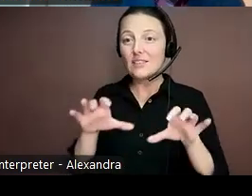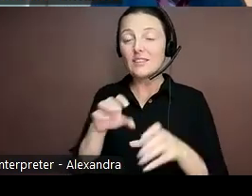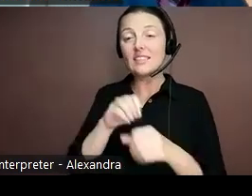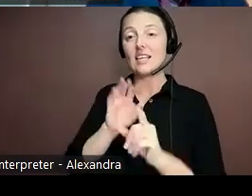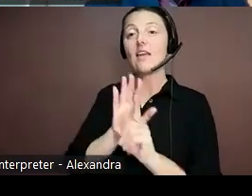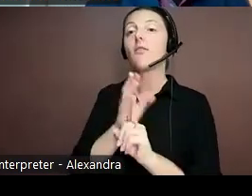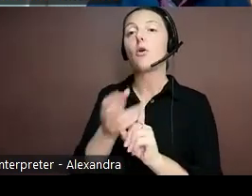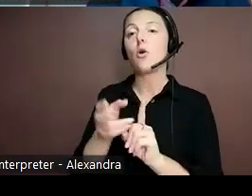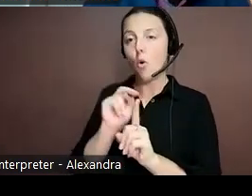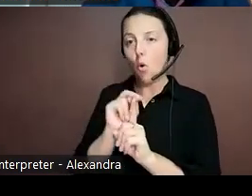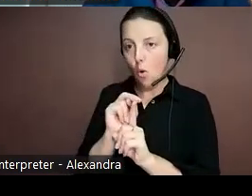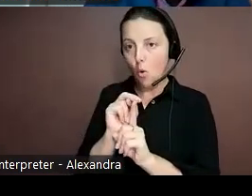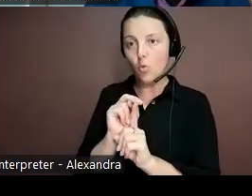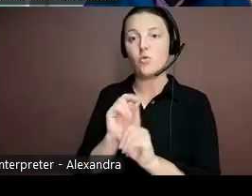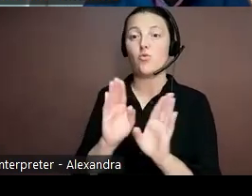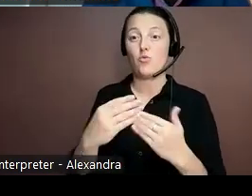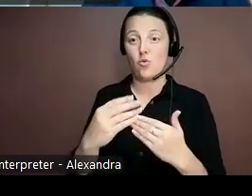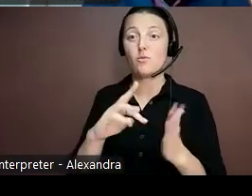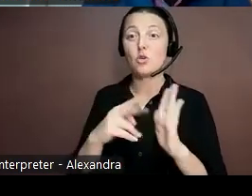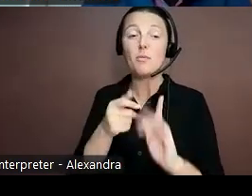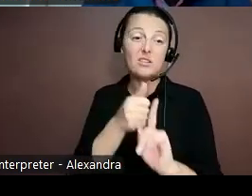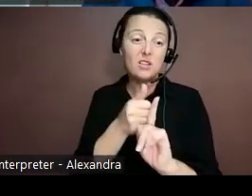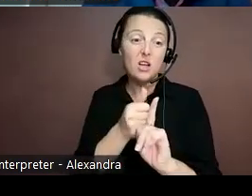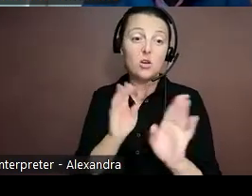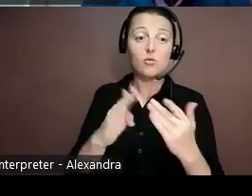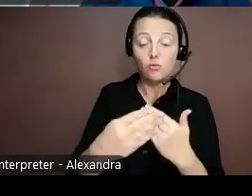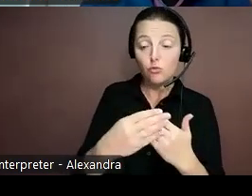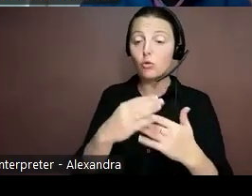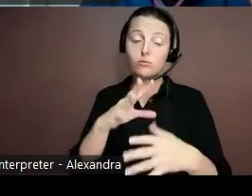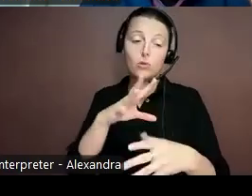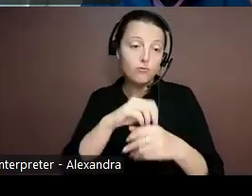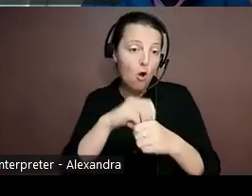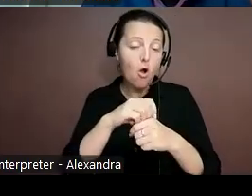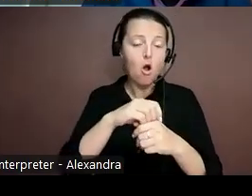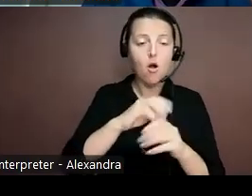can keep them engaged and occupied, uh, including activities that could be soothing and calming,